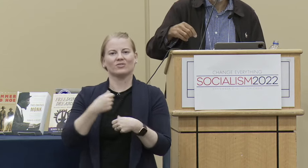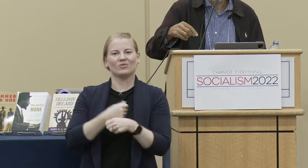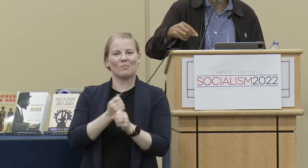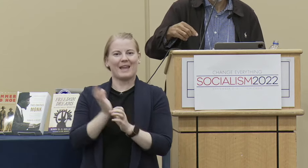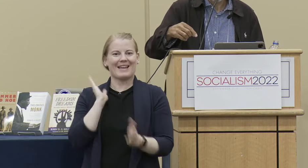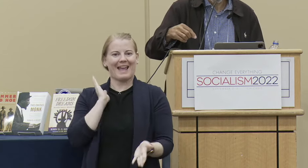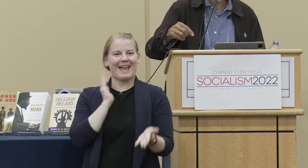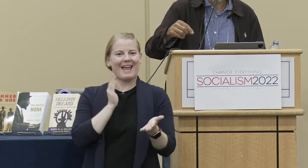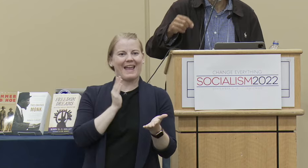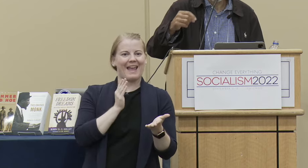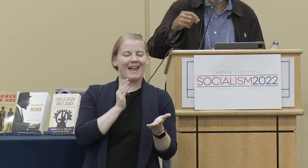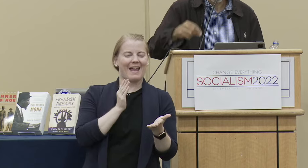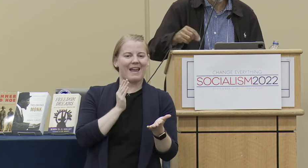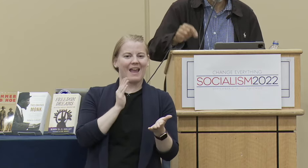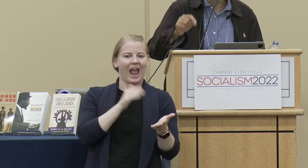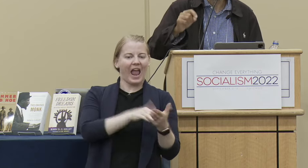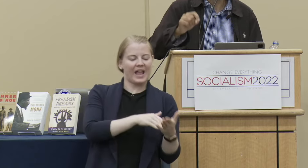their failure to make antiracism central to its